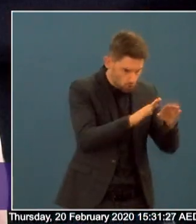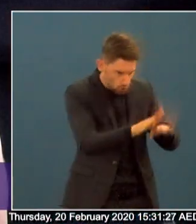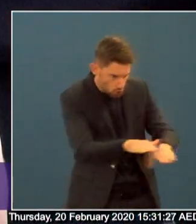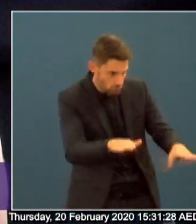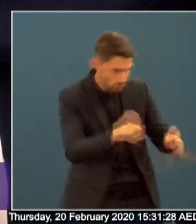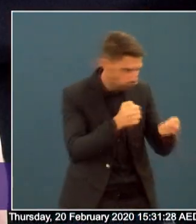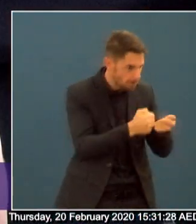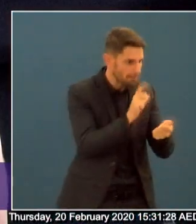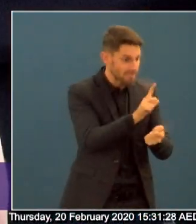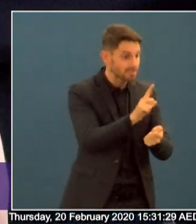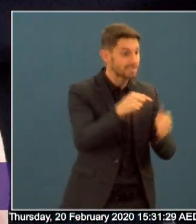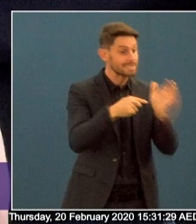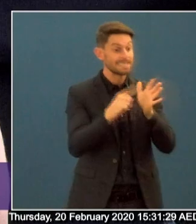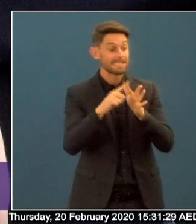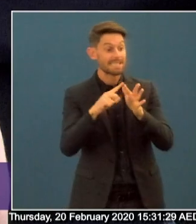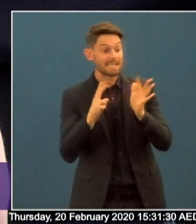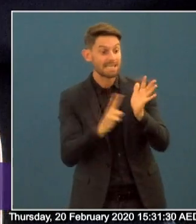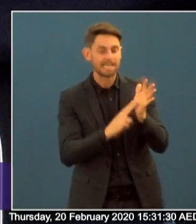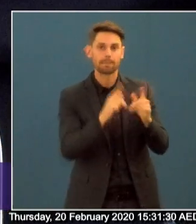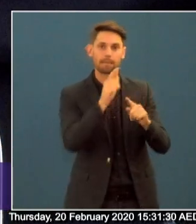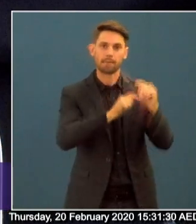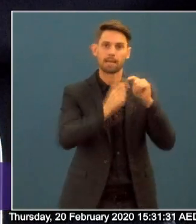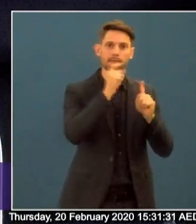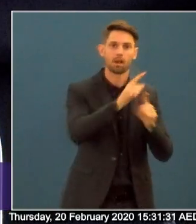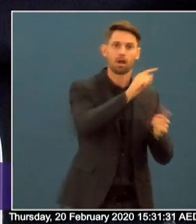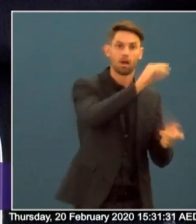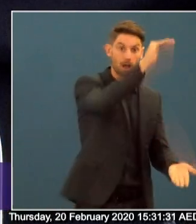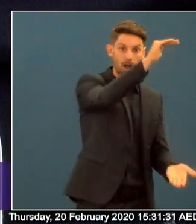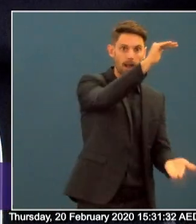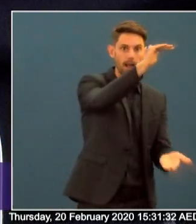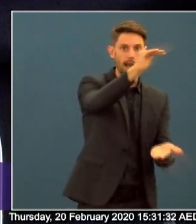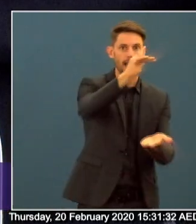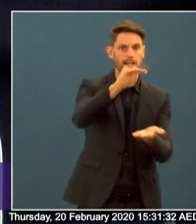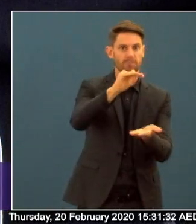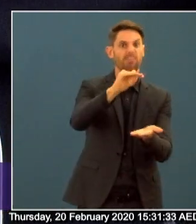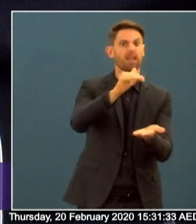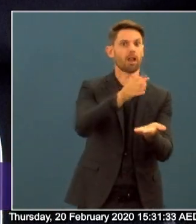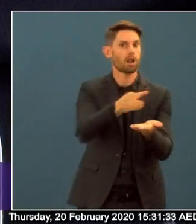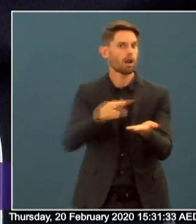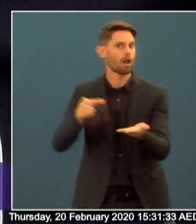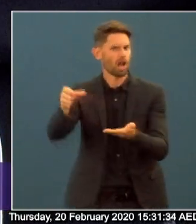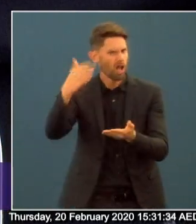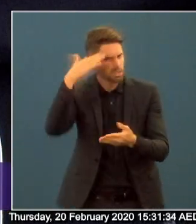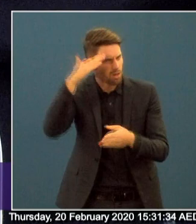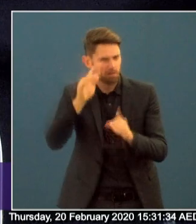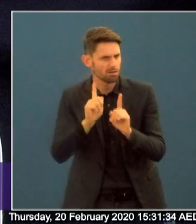What do you mean by that? Do adolescents start to drop off and move into the adult system? I was particularly referring to